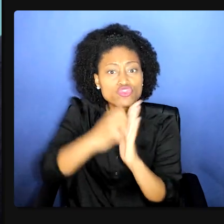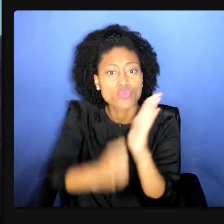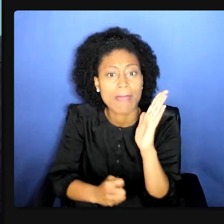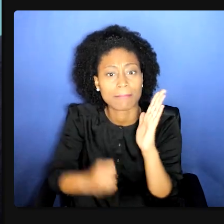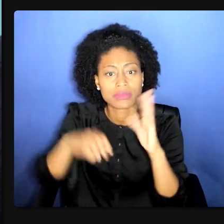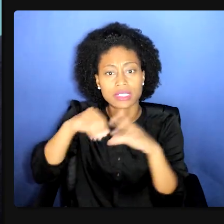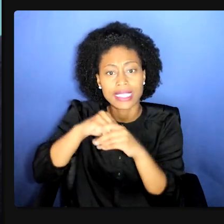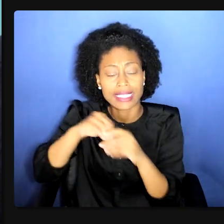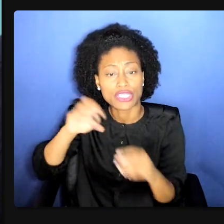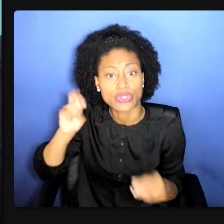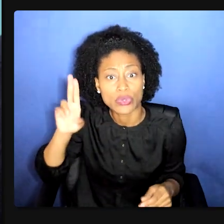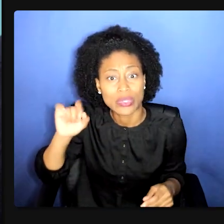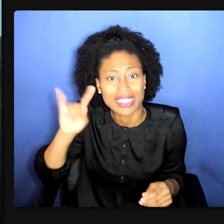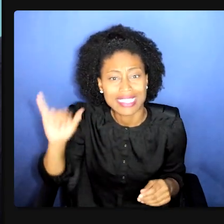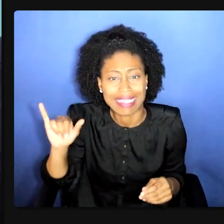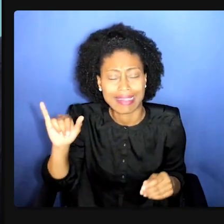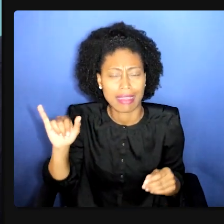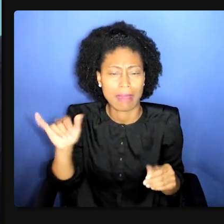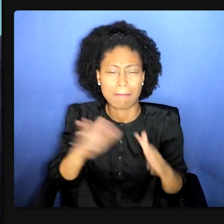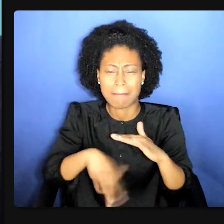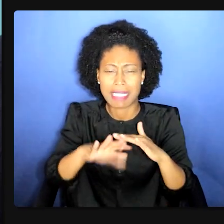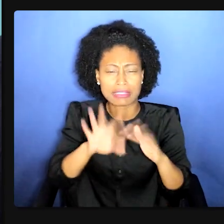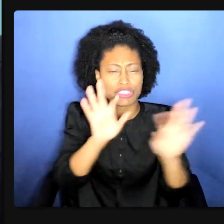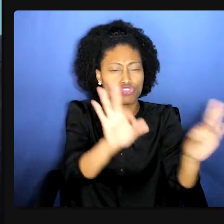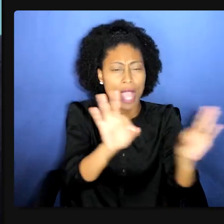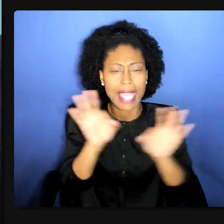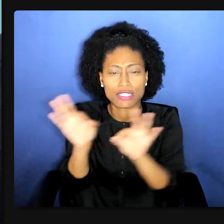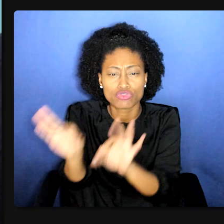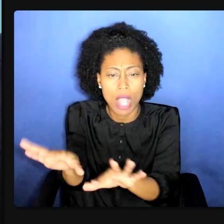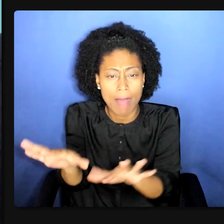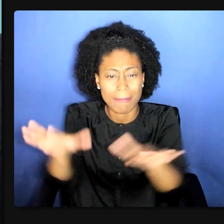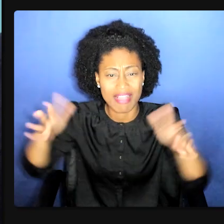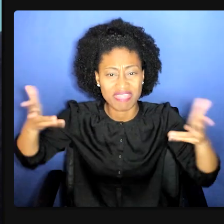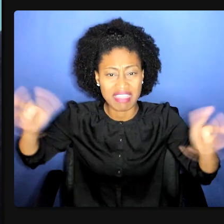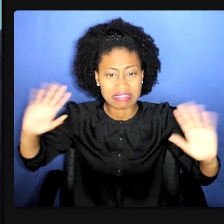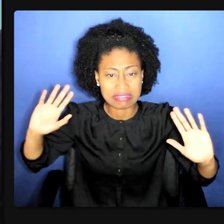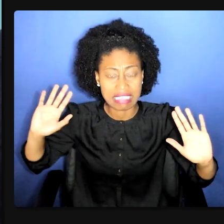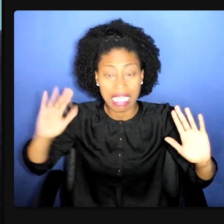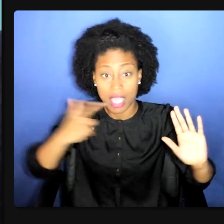drop and and they can help you do you know the really basic building blocks um we took a step